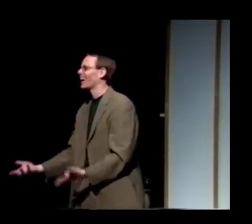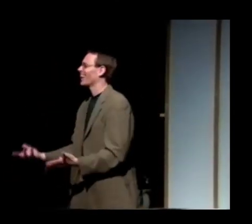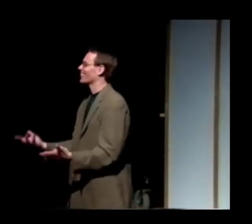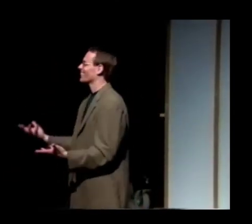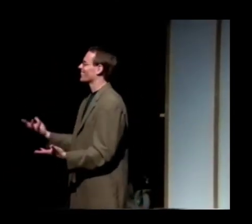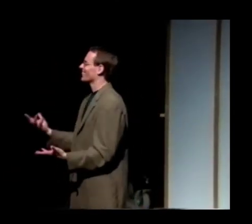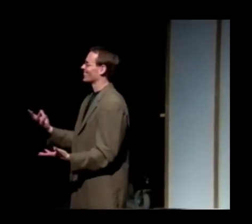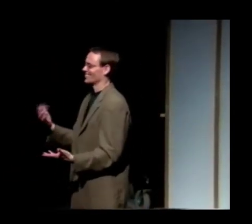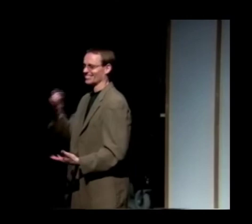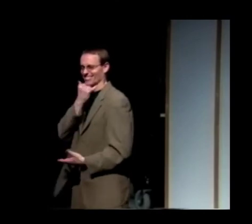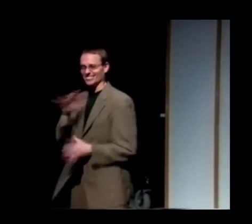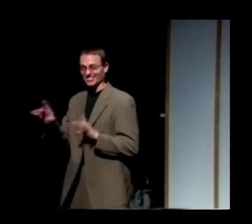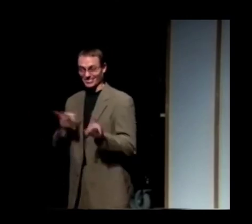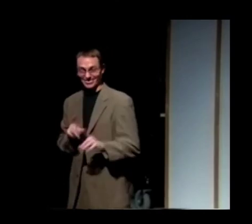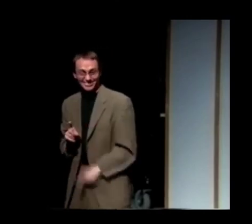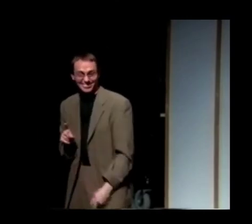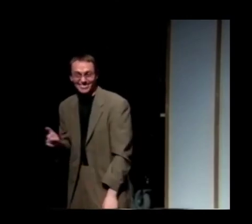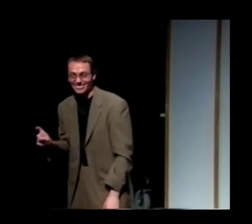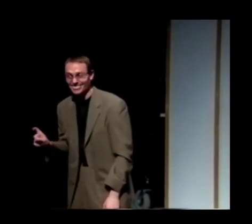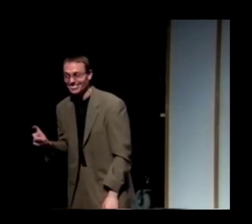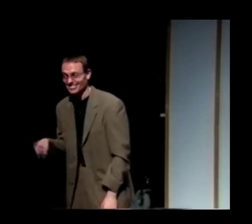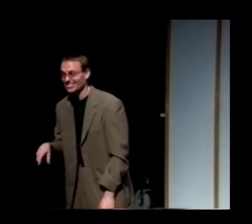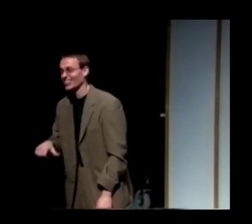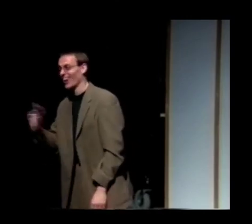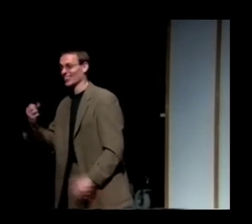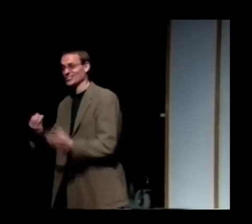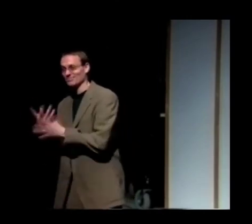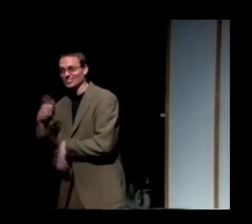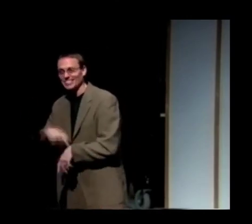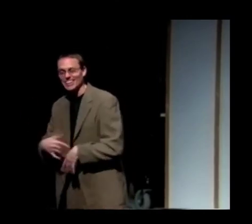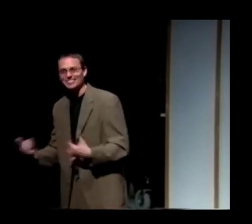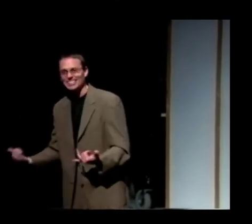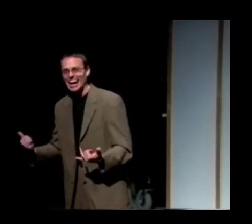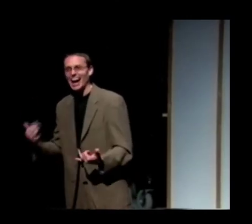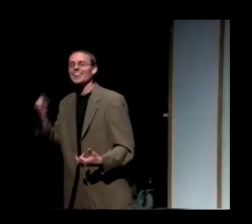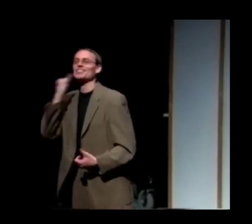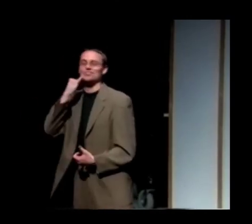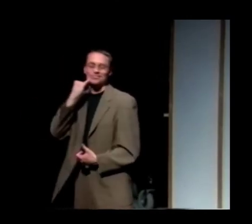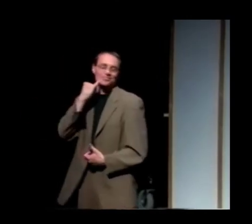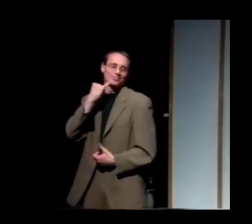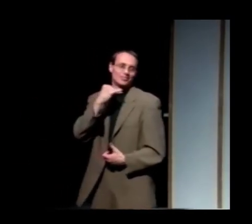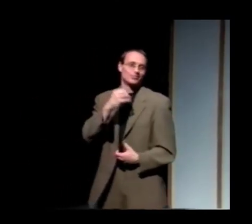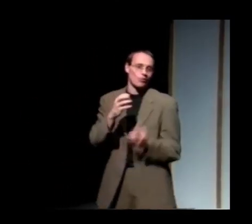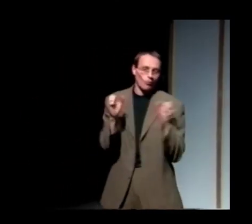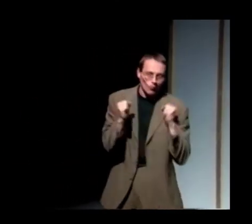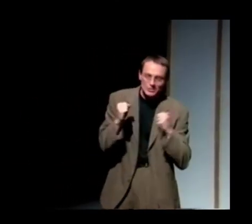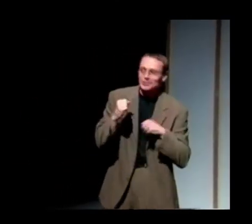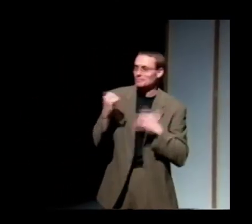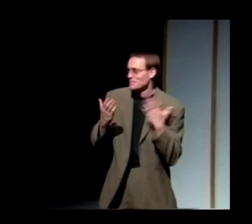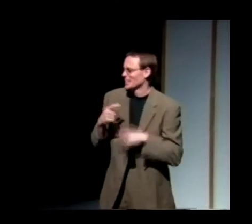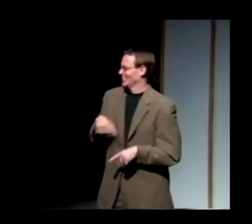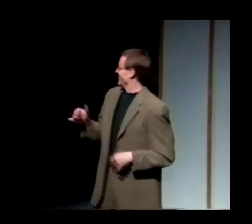WANT TO SHOW THE AUDIENCE ALL THIS DEATH AND DESTRUCTION. MAYBE I DID A BAD EDITING JOB ON THAT. SORRY.